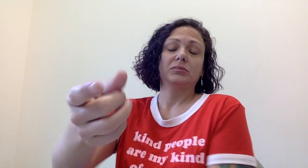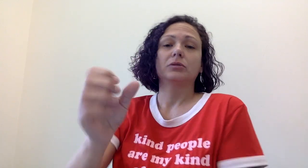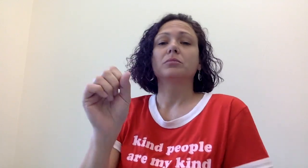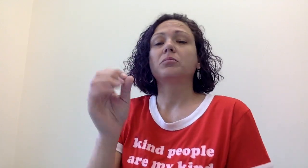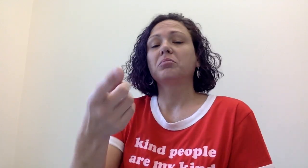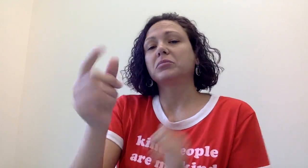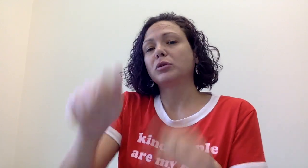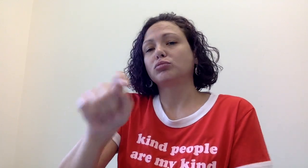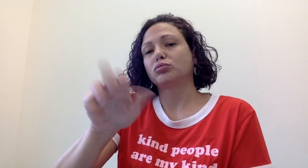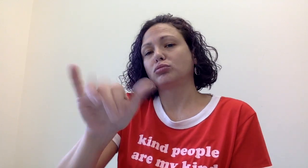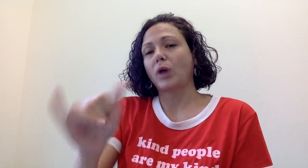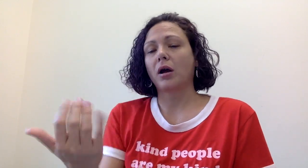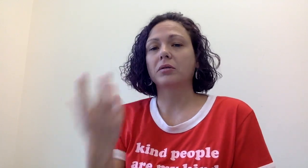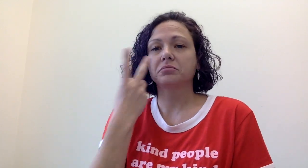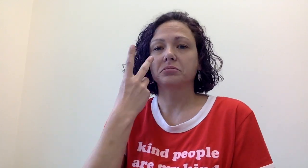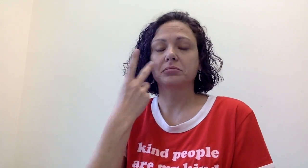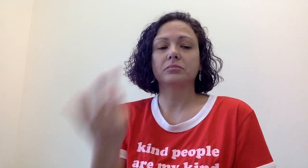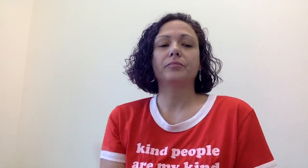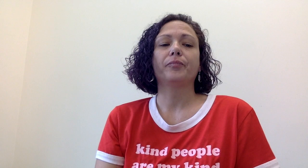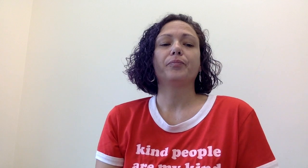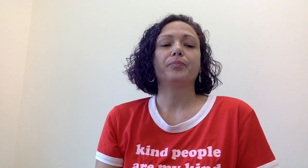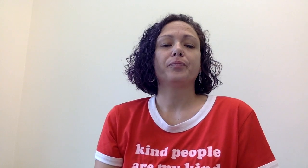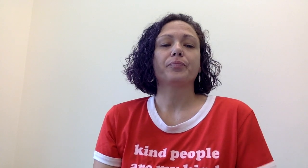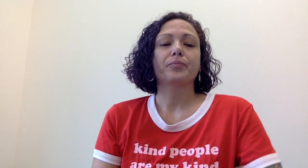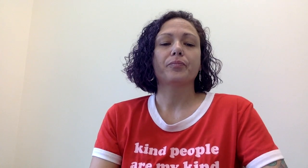So, you can give it a try and see how it helps with your IF diet.